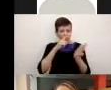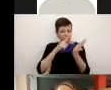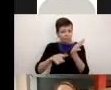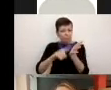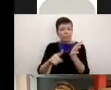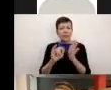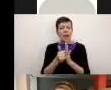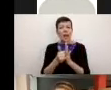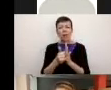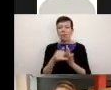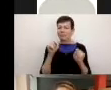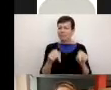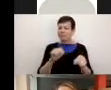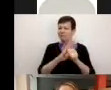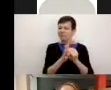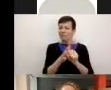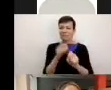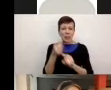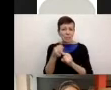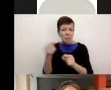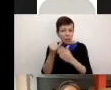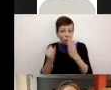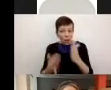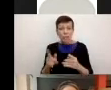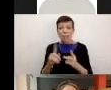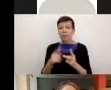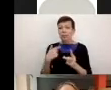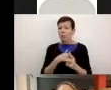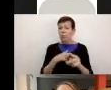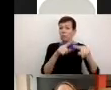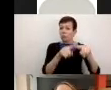The arts professional survey report, external research such as the New Experience Economy